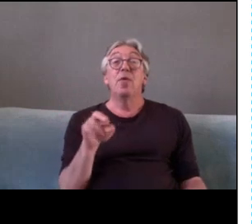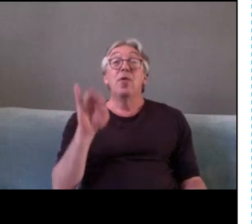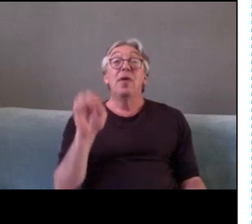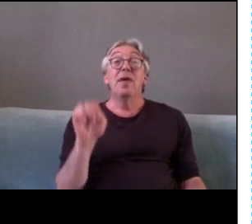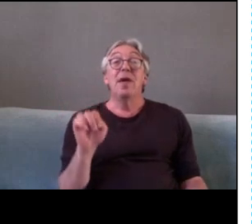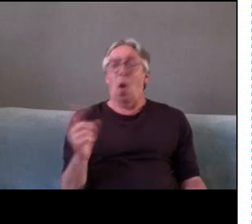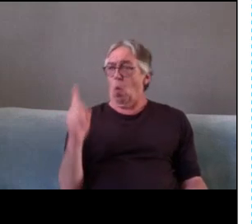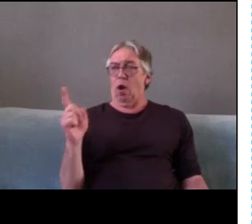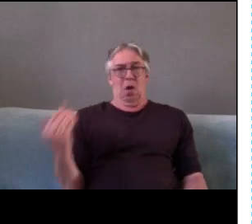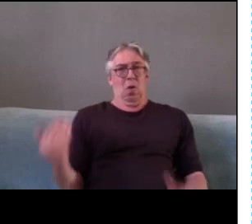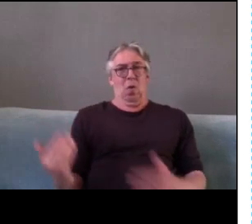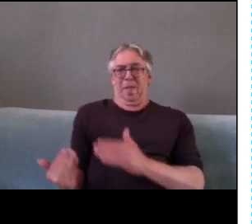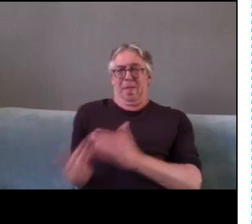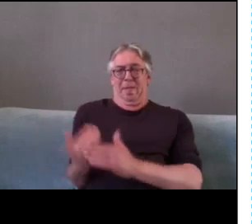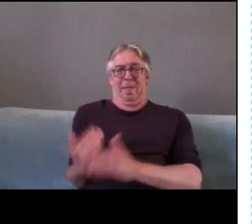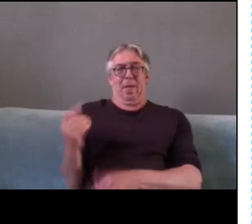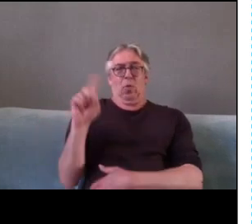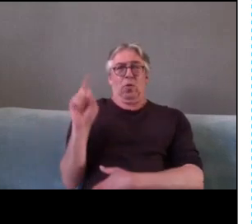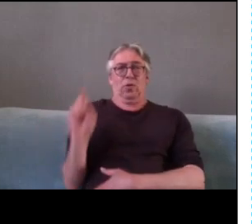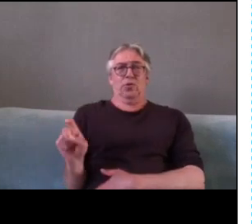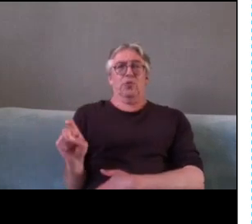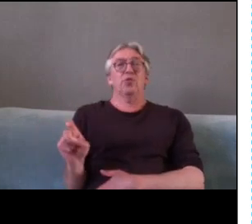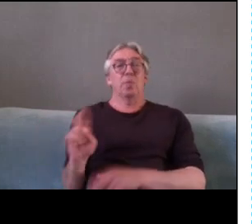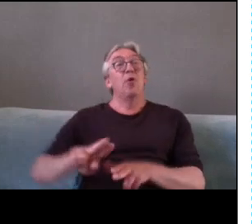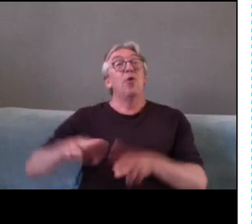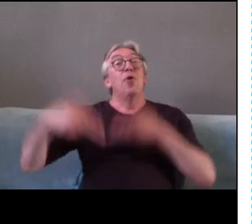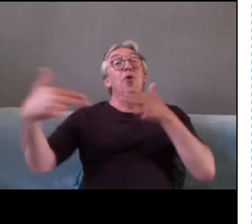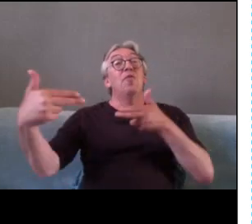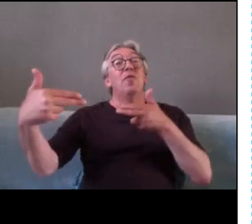because it's related to platforms and video conferencing service.